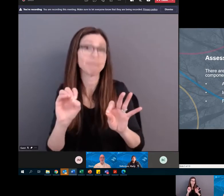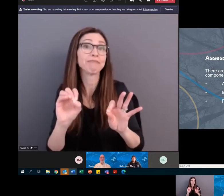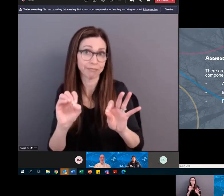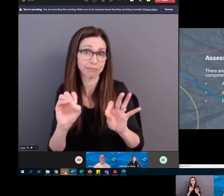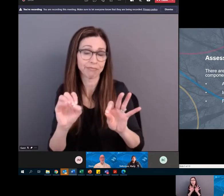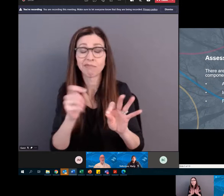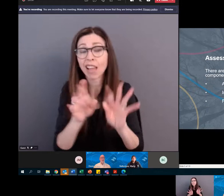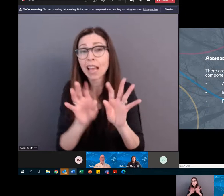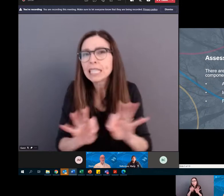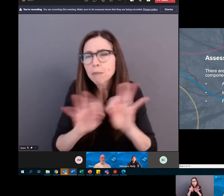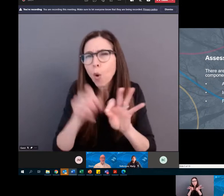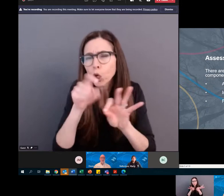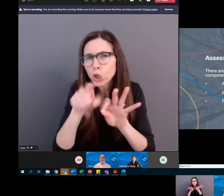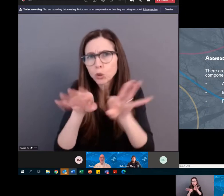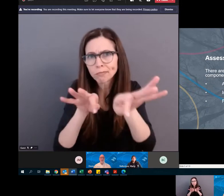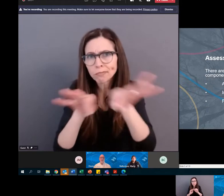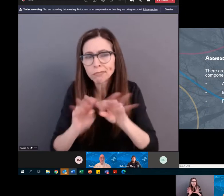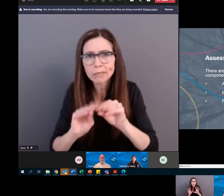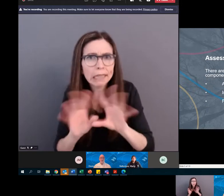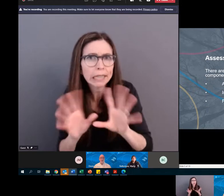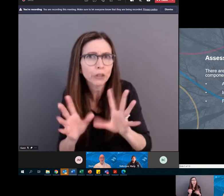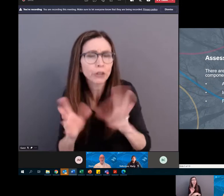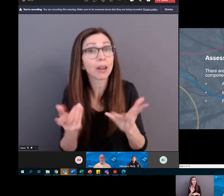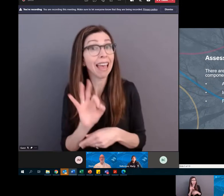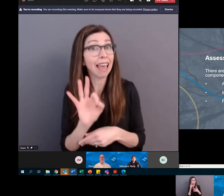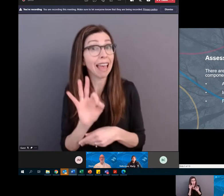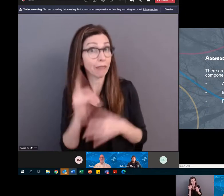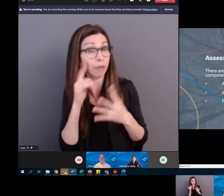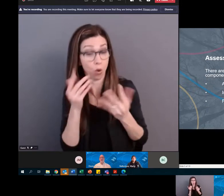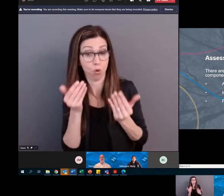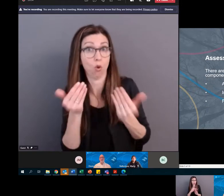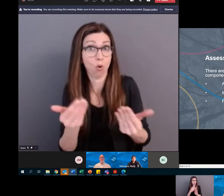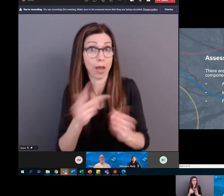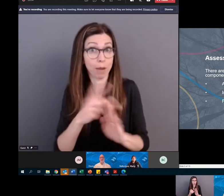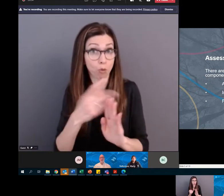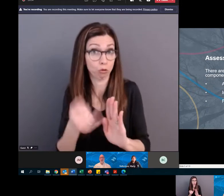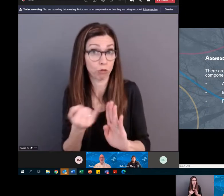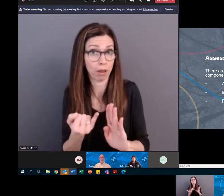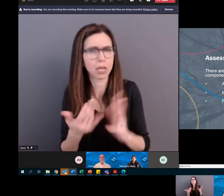group's artistic development. The potential of the project to advance